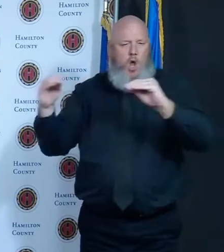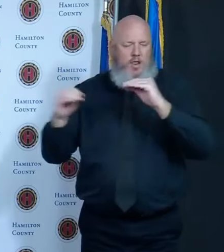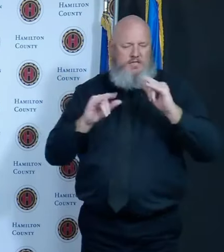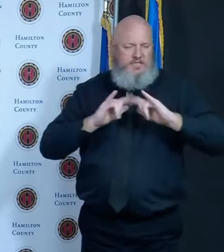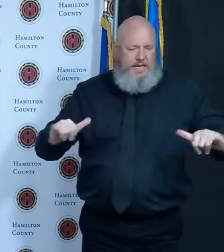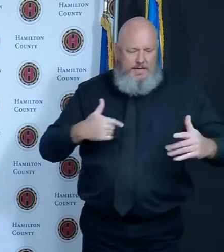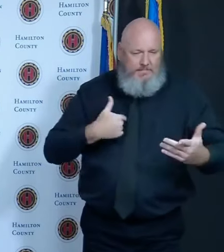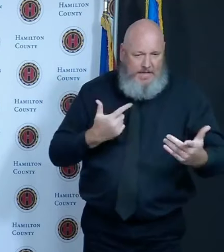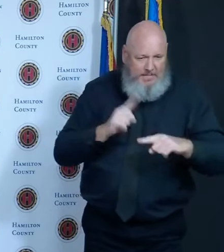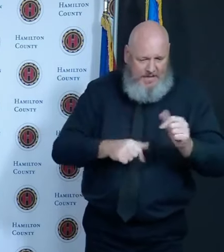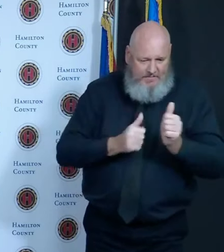for 34 years I also wanted to say we're also proud members of the African-American Chamber